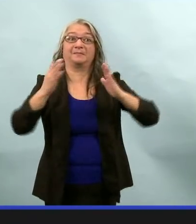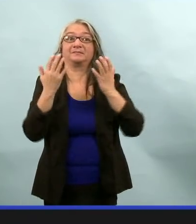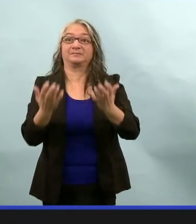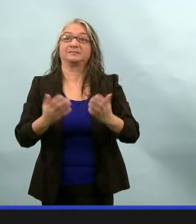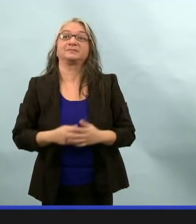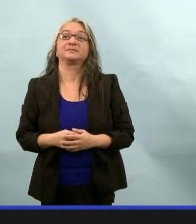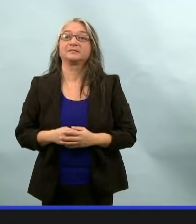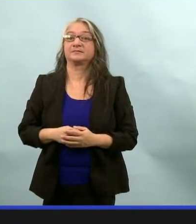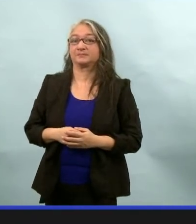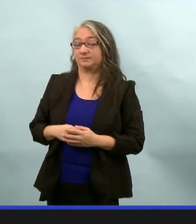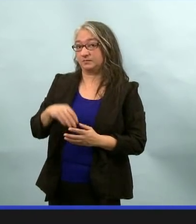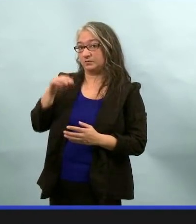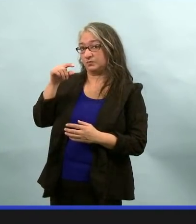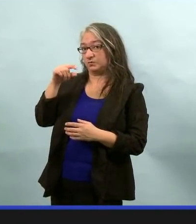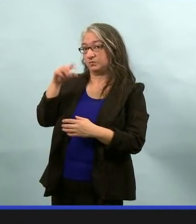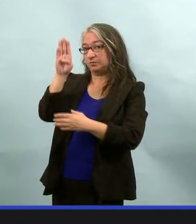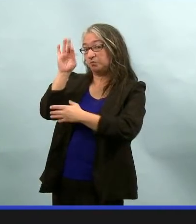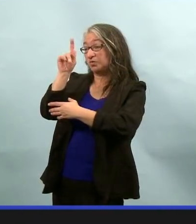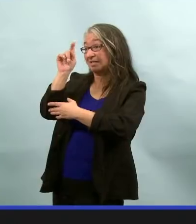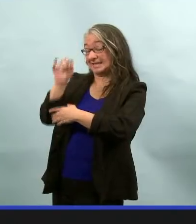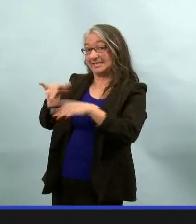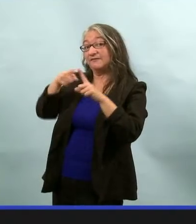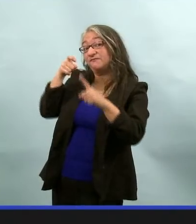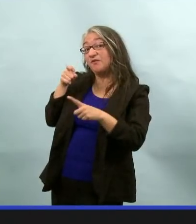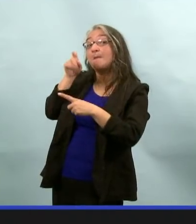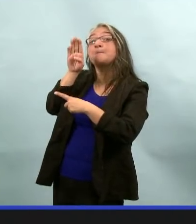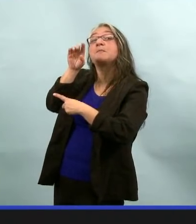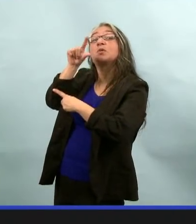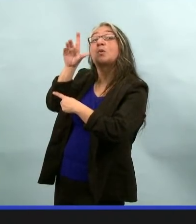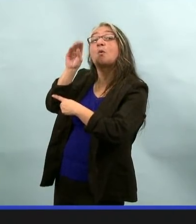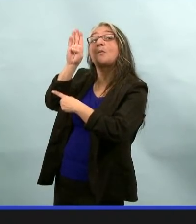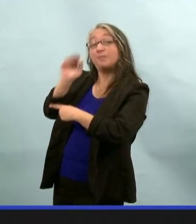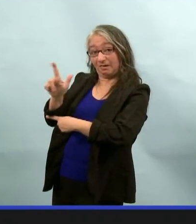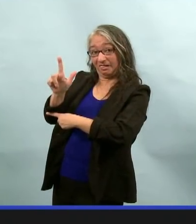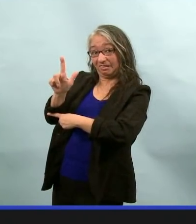if at what point there might be boosters offered for those under the age of 18.